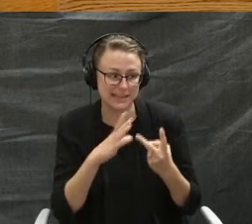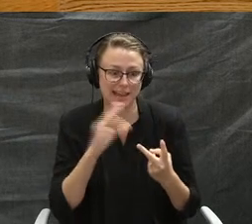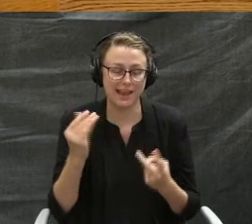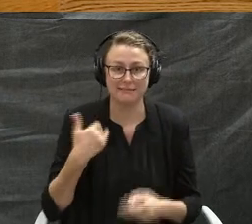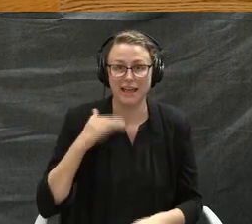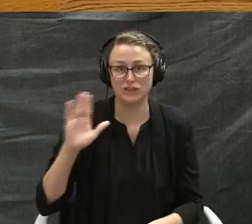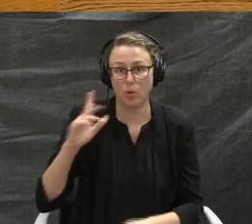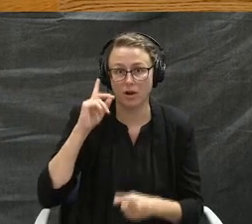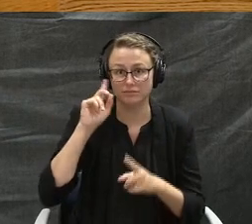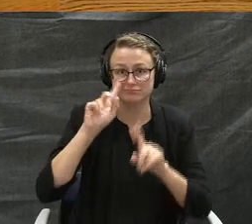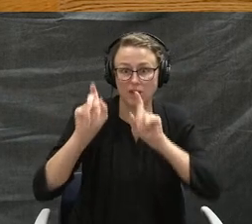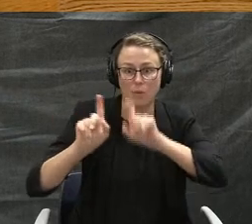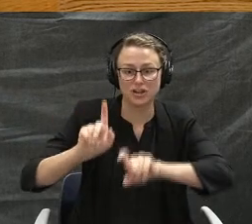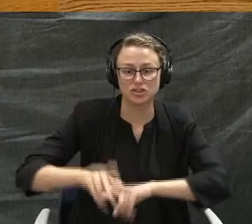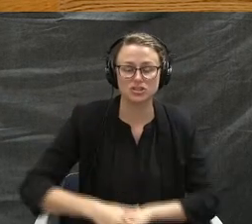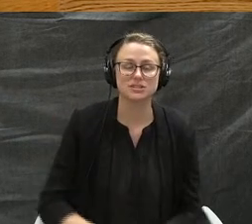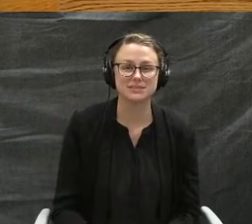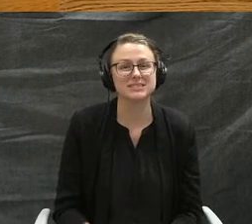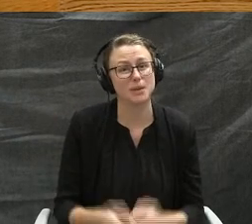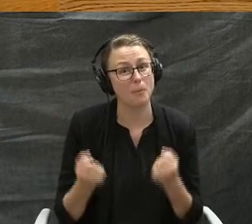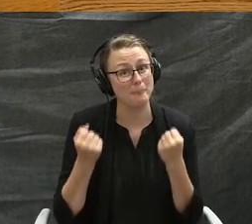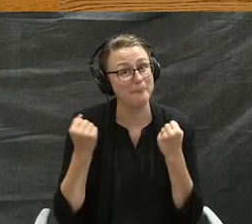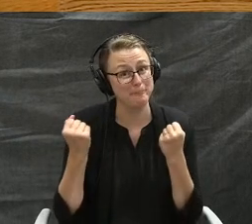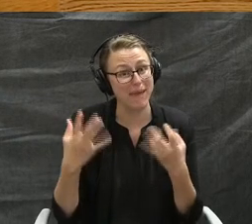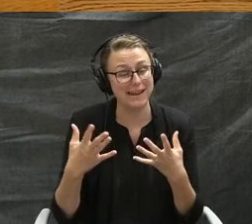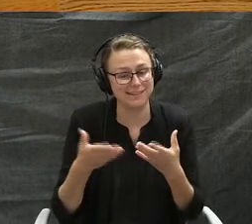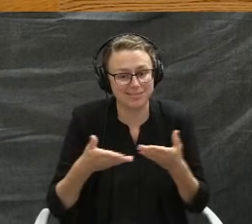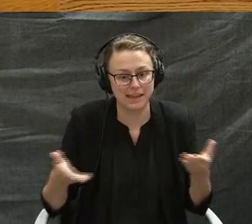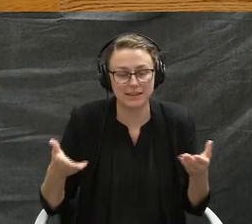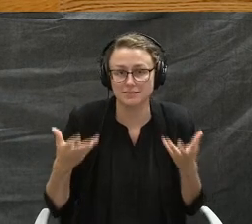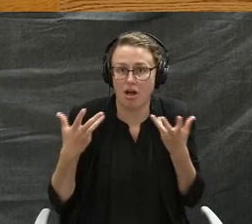Obviously there are things that people are asking about that